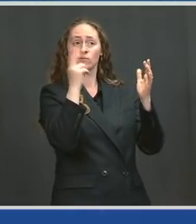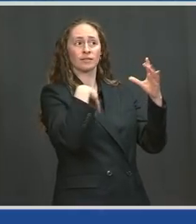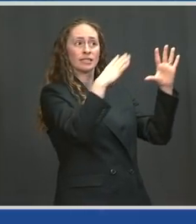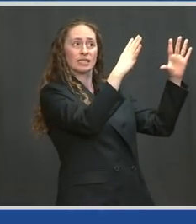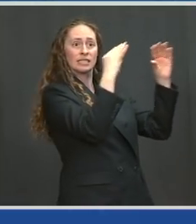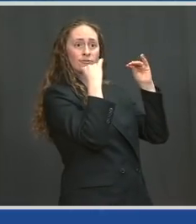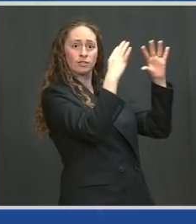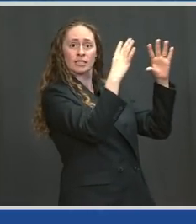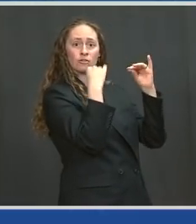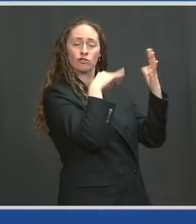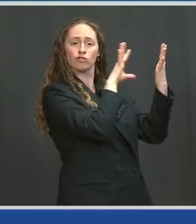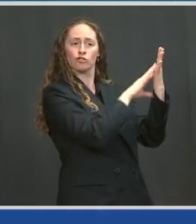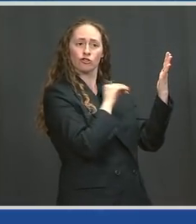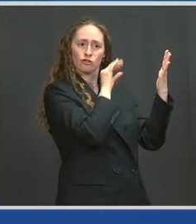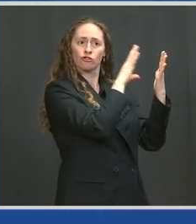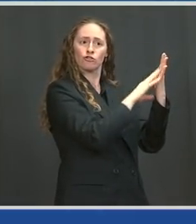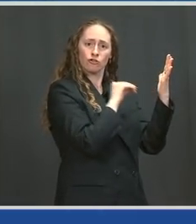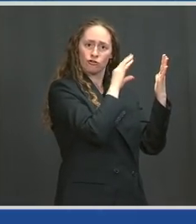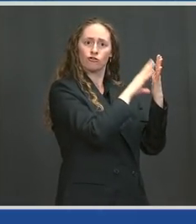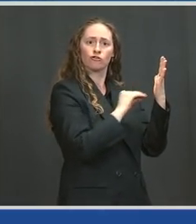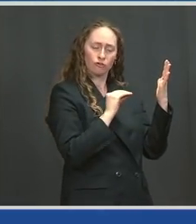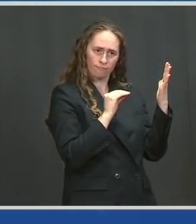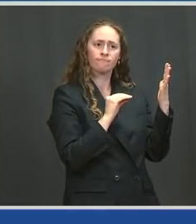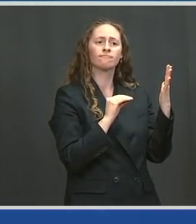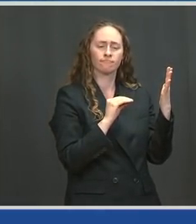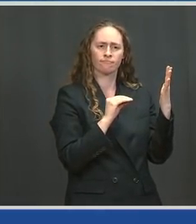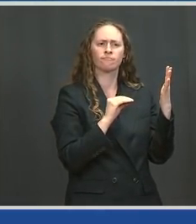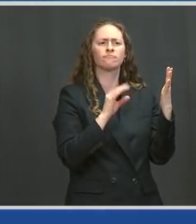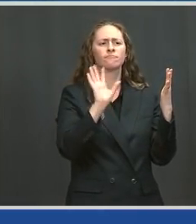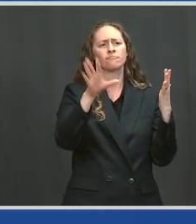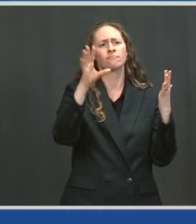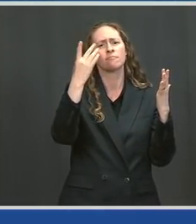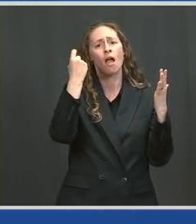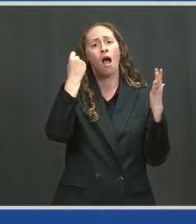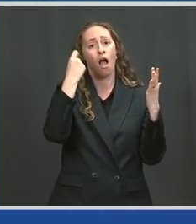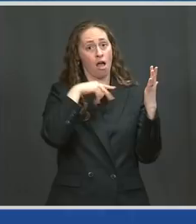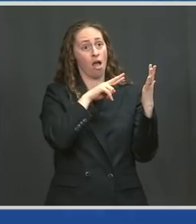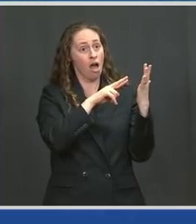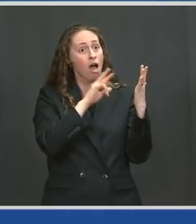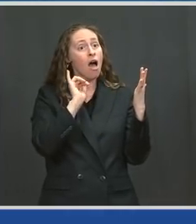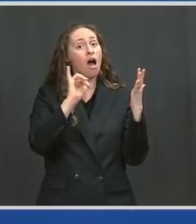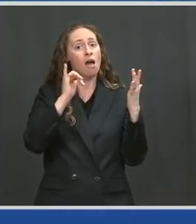on this side of the grave. But then once in a lifetime,